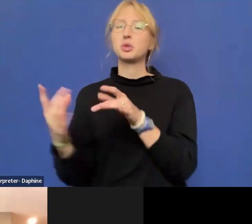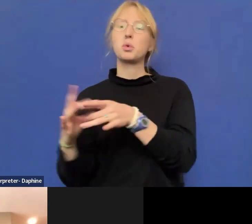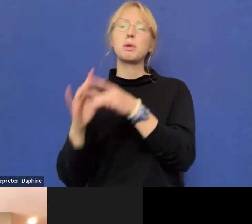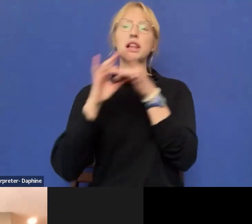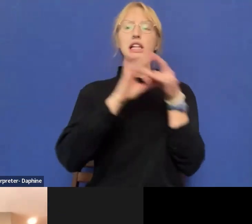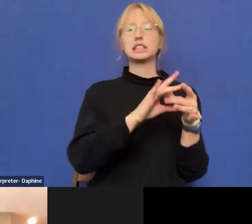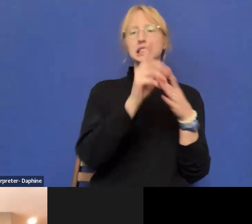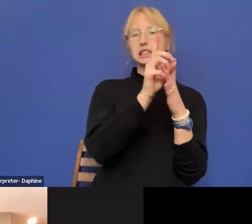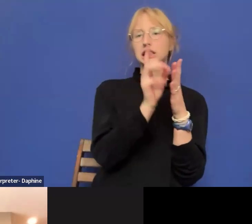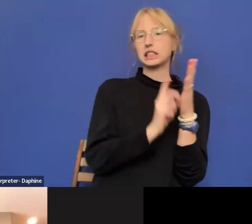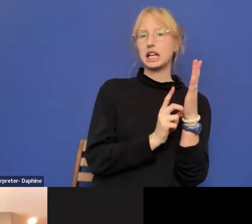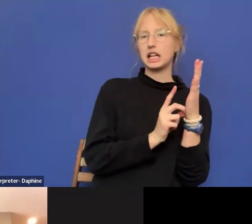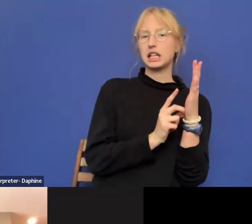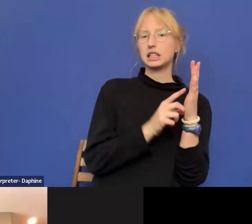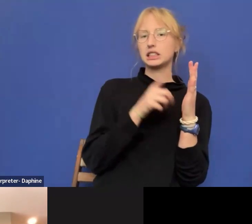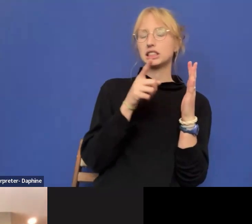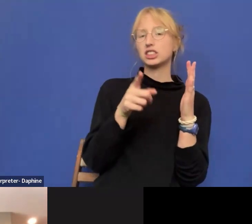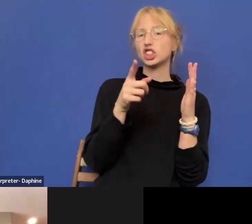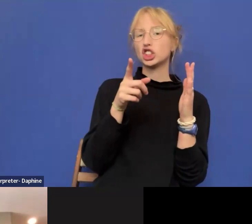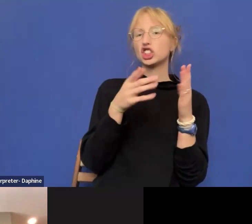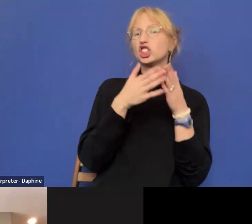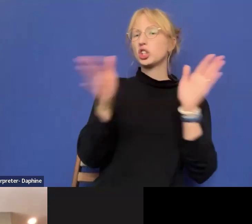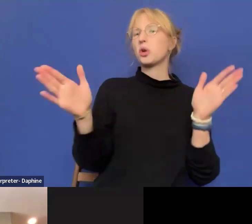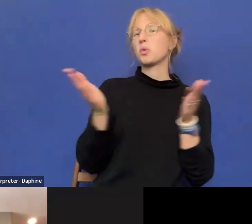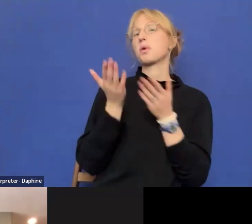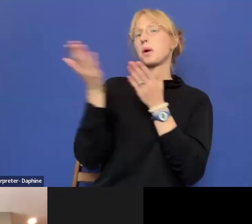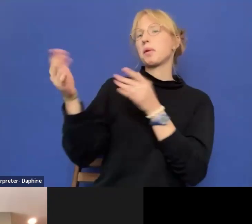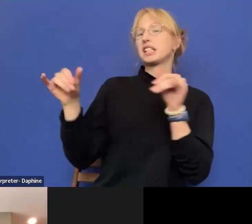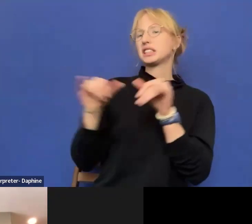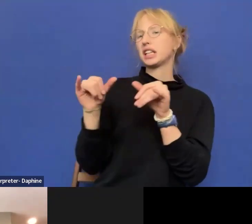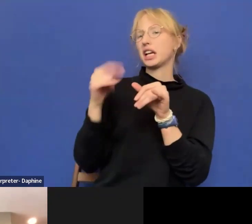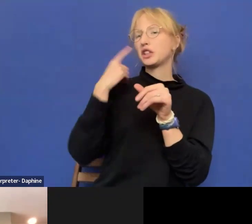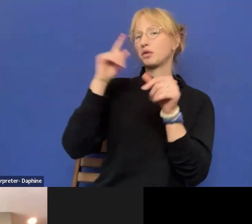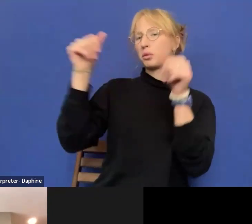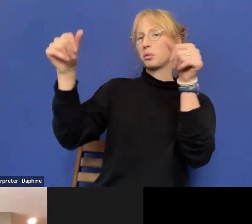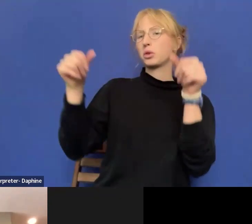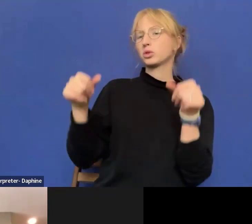general recommended size for the poster?